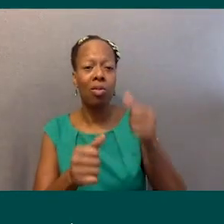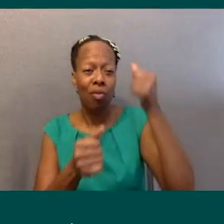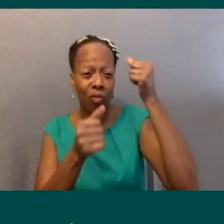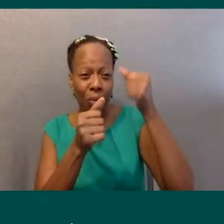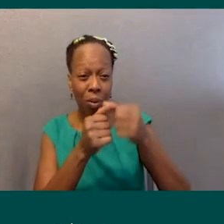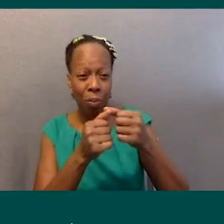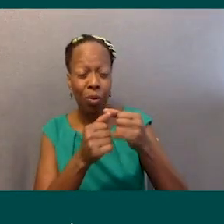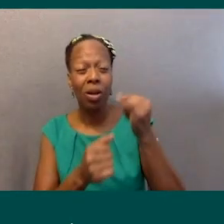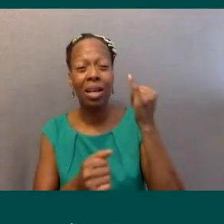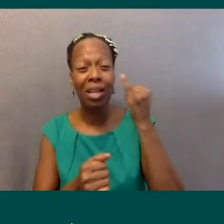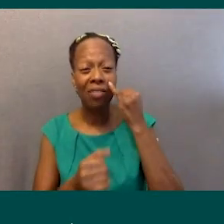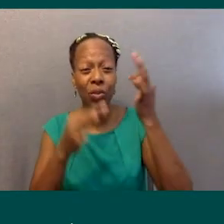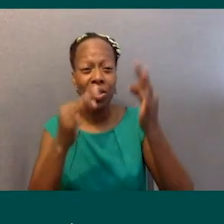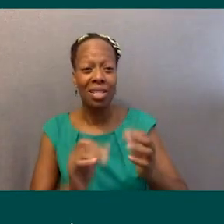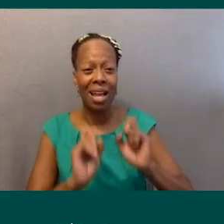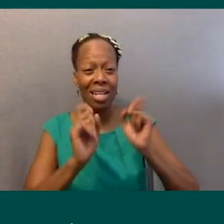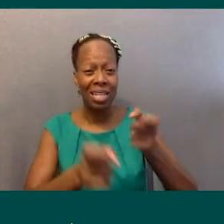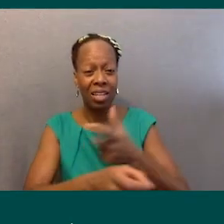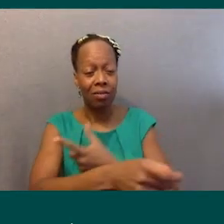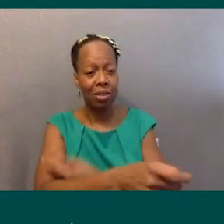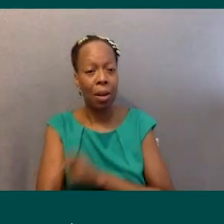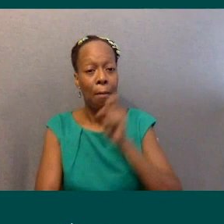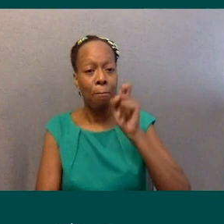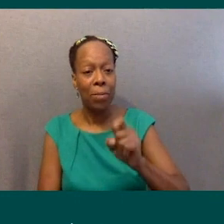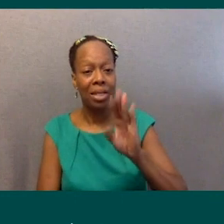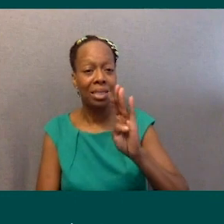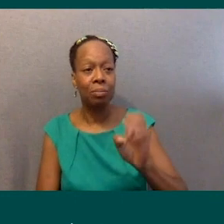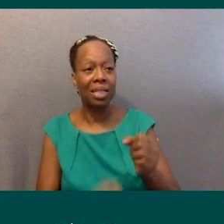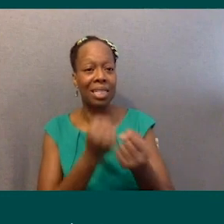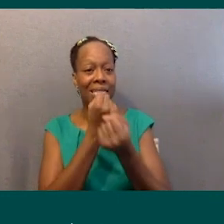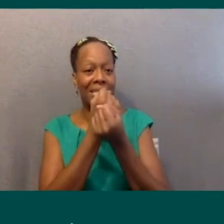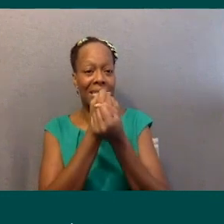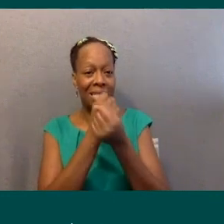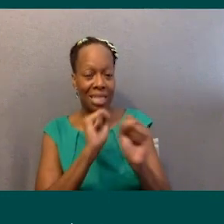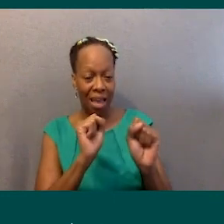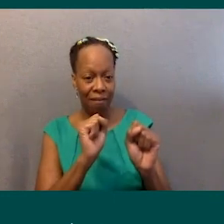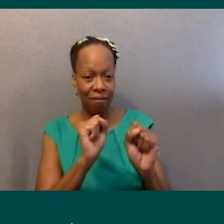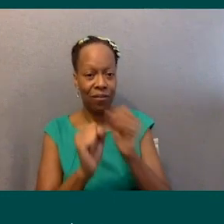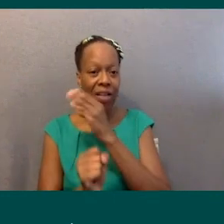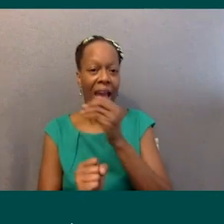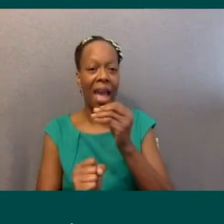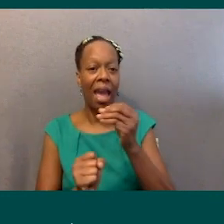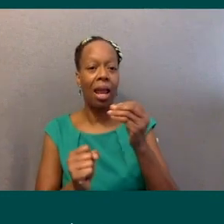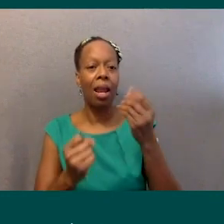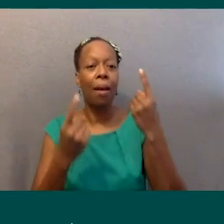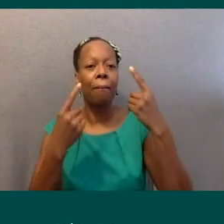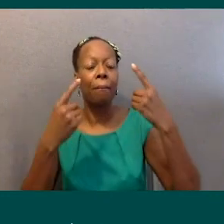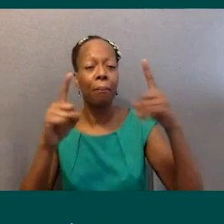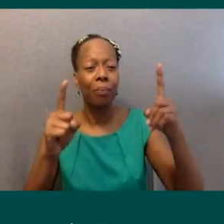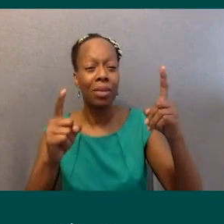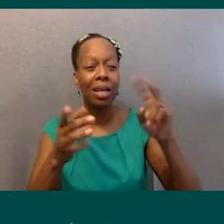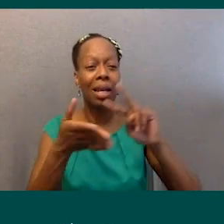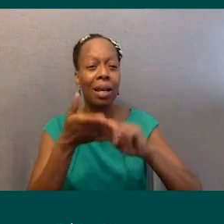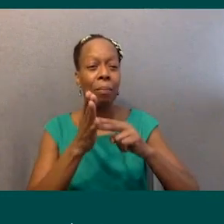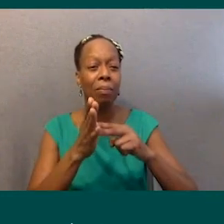Therefore the injector should be knowledgeable on medication and also the technique